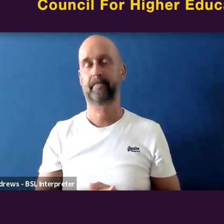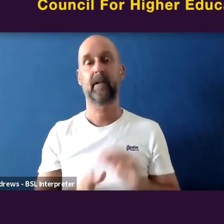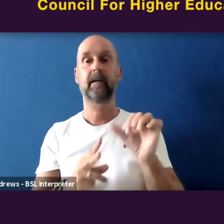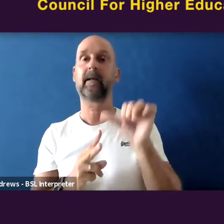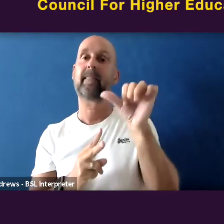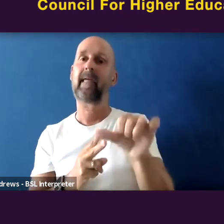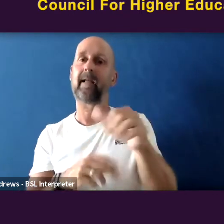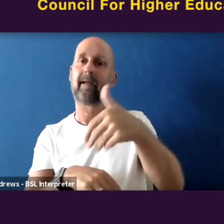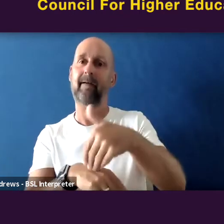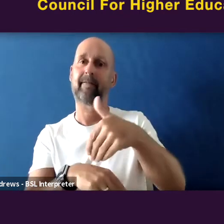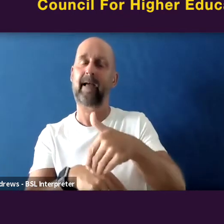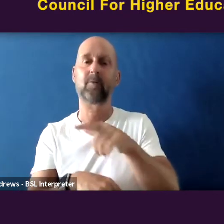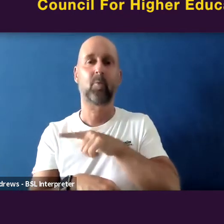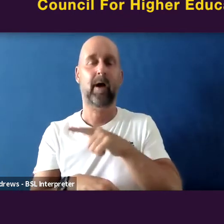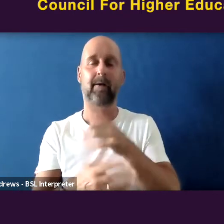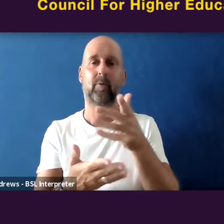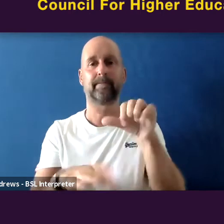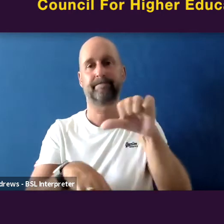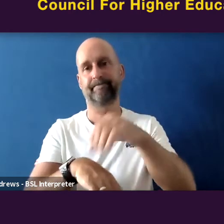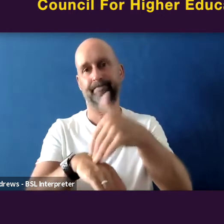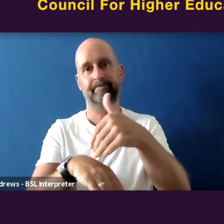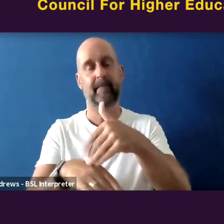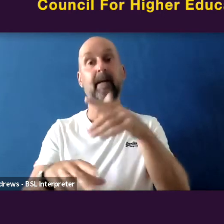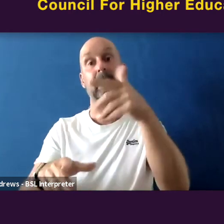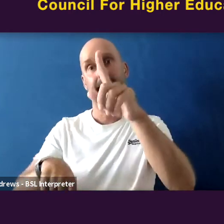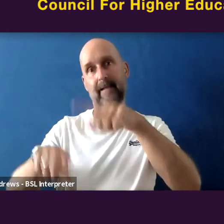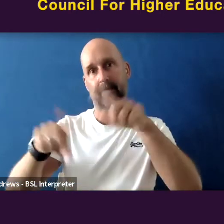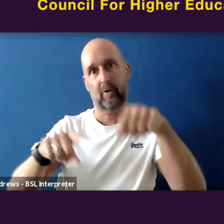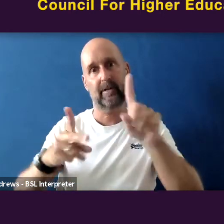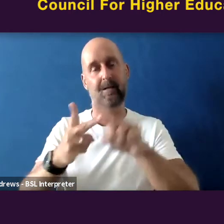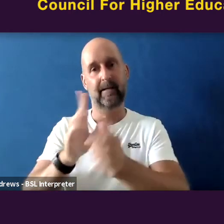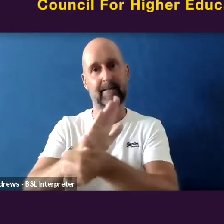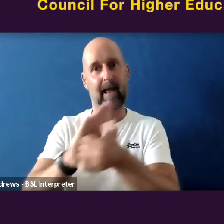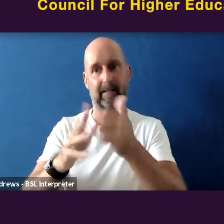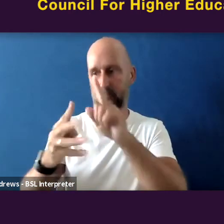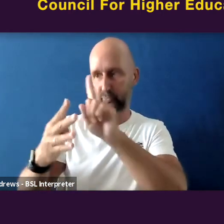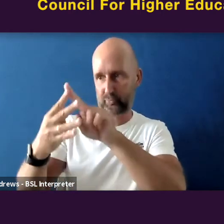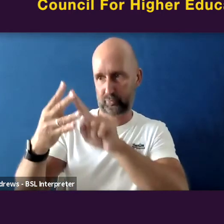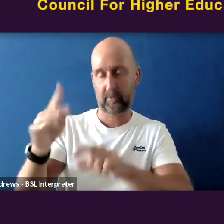is likely to compromise the diversity of the talent pipeline into the creative industries,